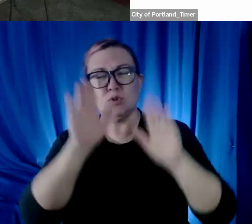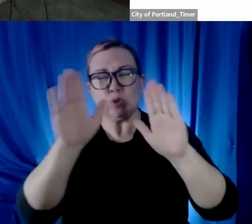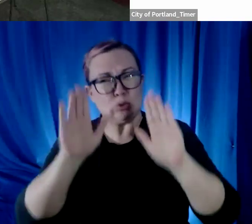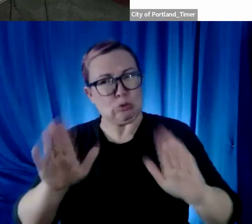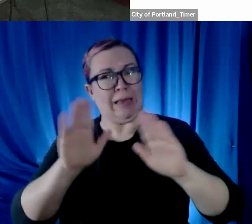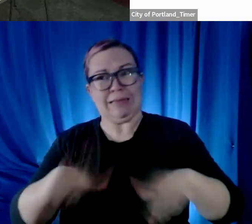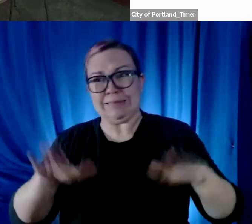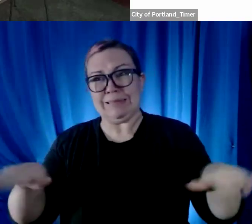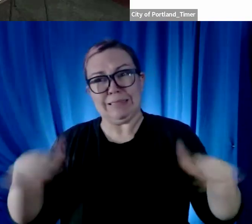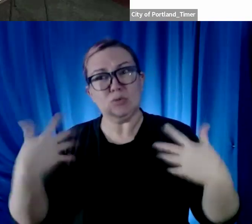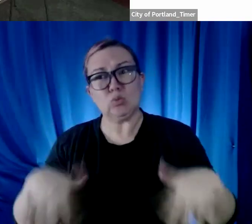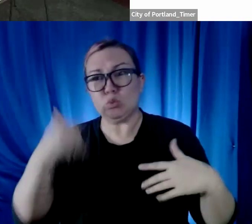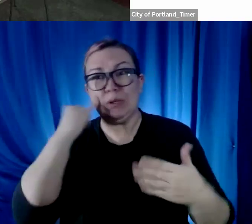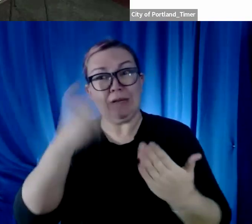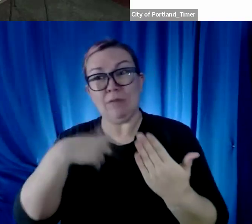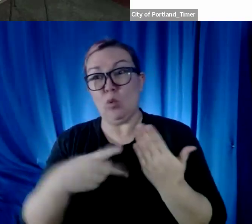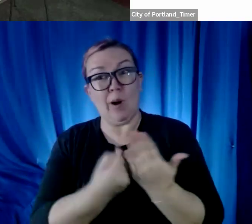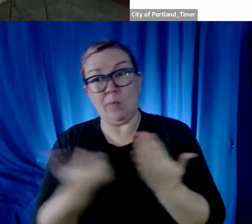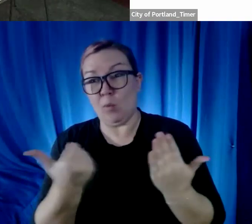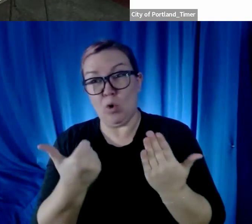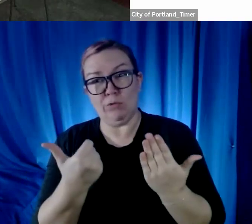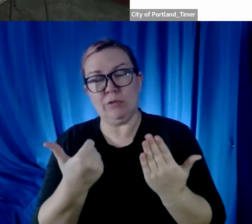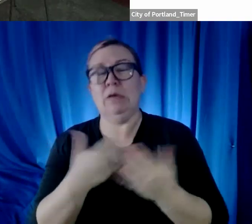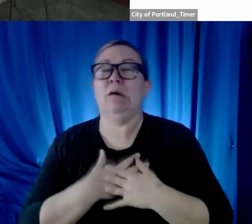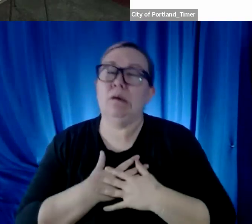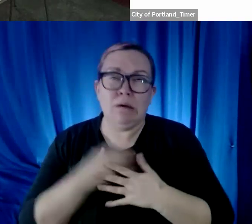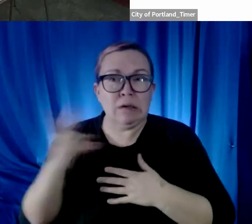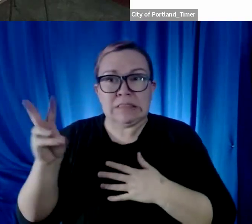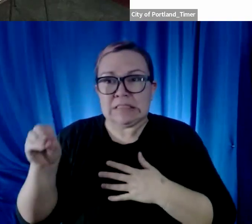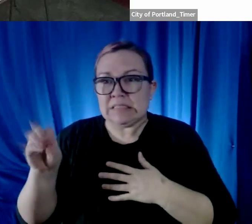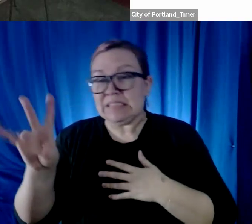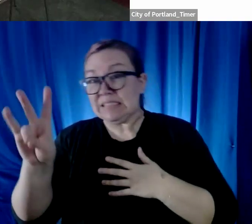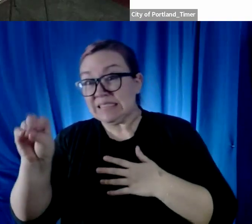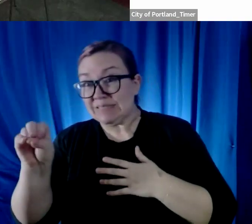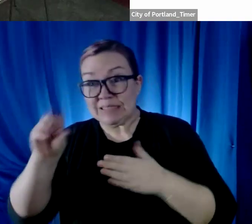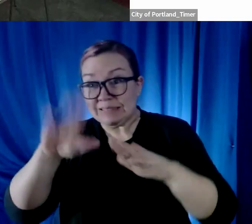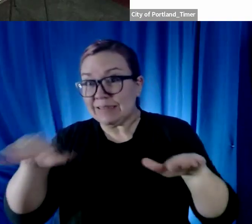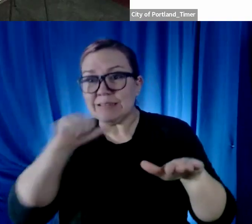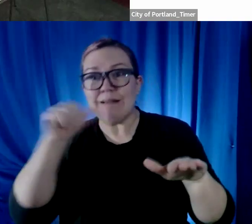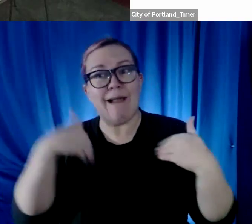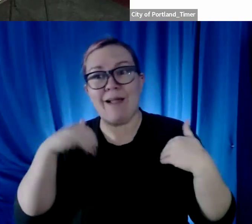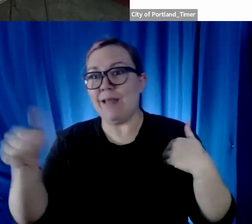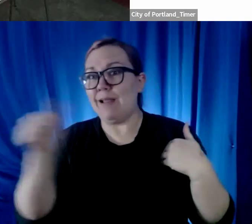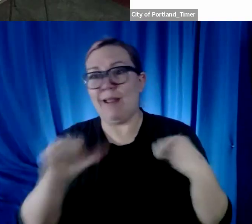And if this program goes away, there's like 60 or 70 kids are not going to have that anymore each year.